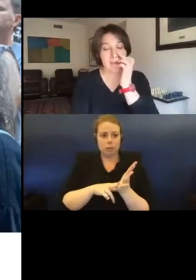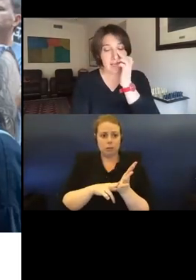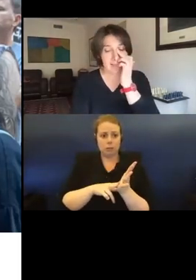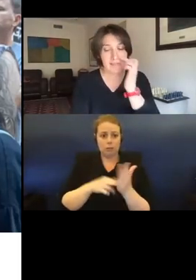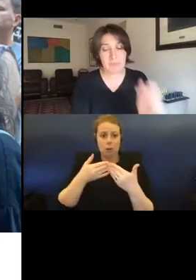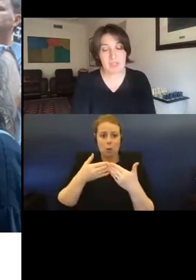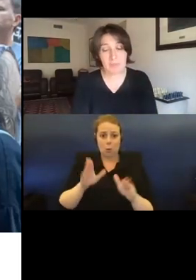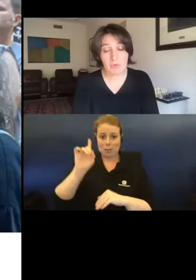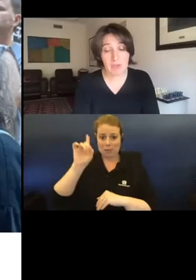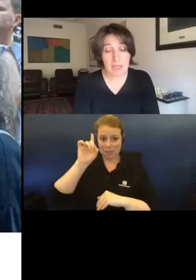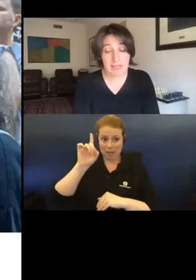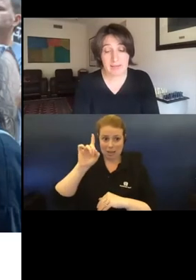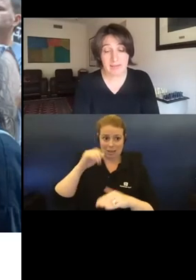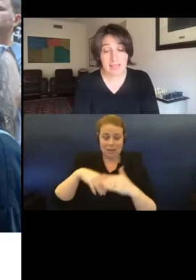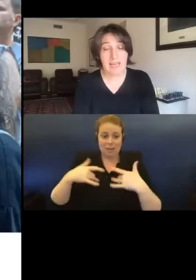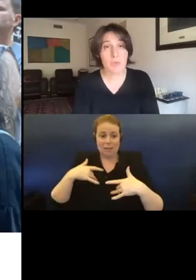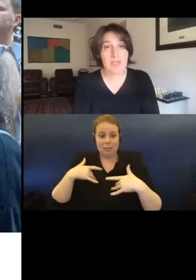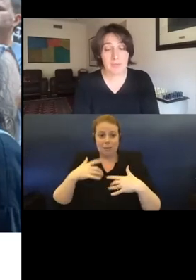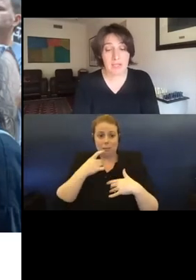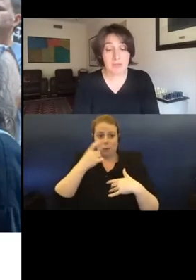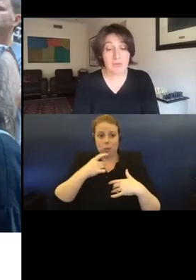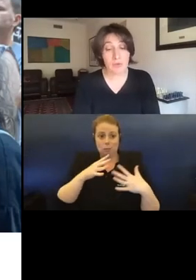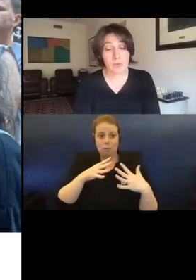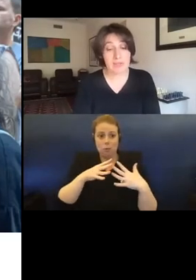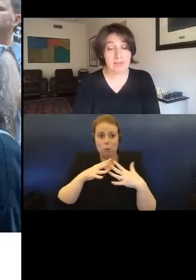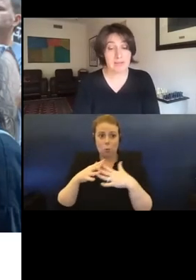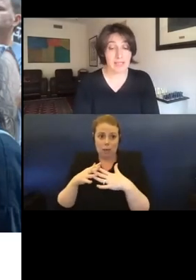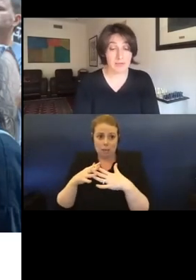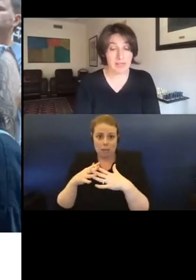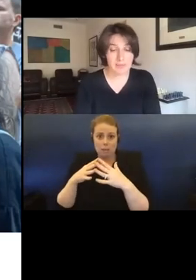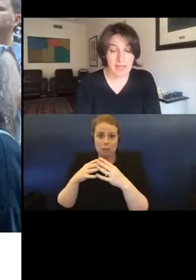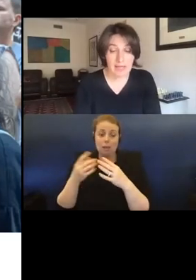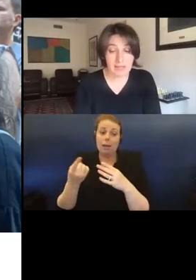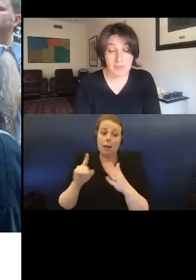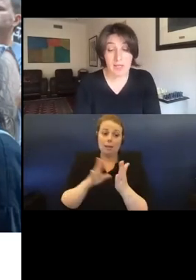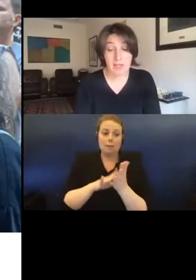the living museum of the west as well as margaret lawrence gallery and it is part